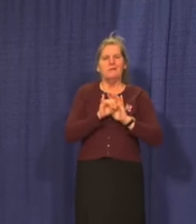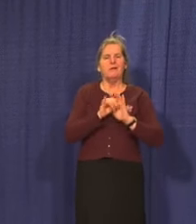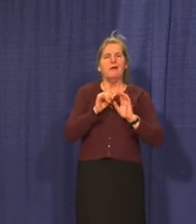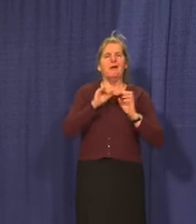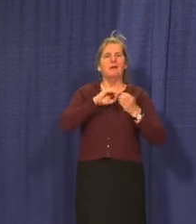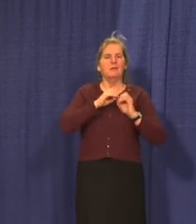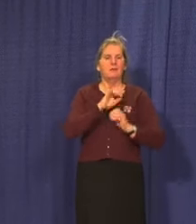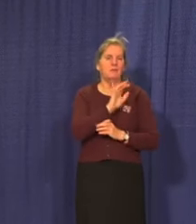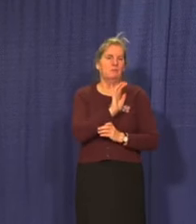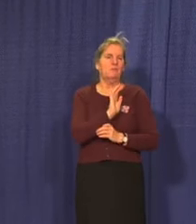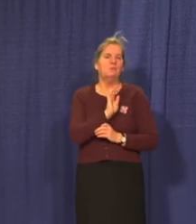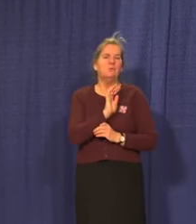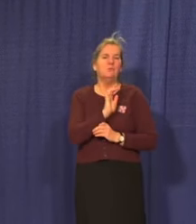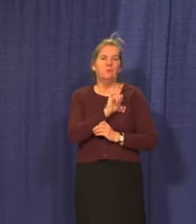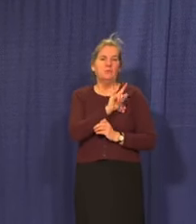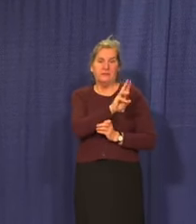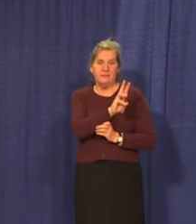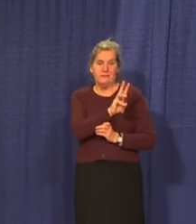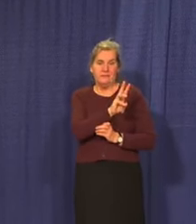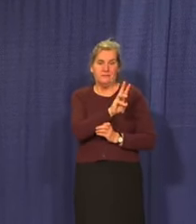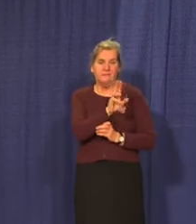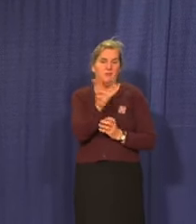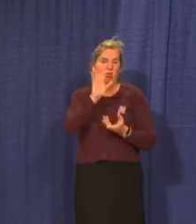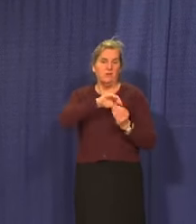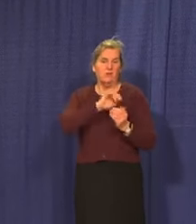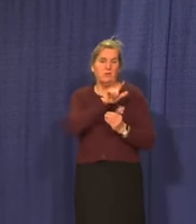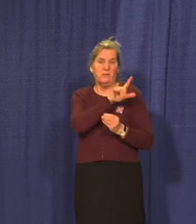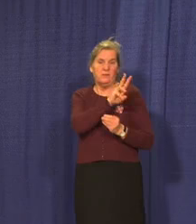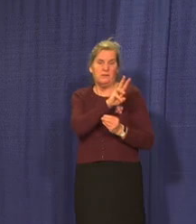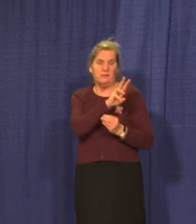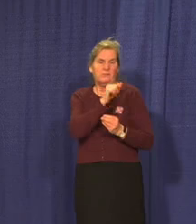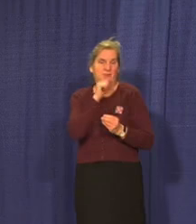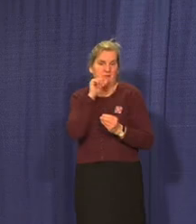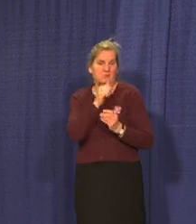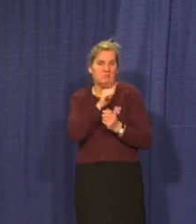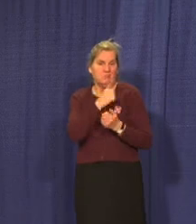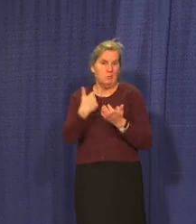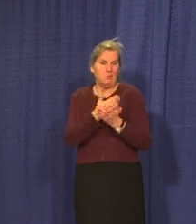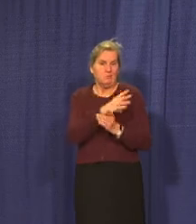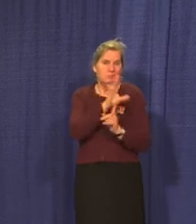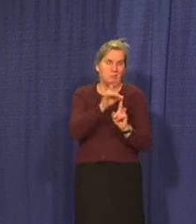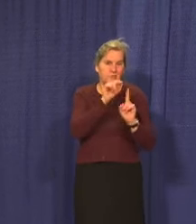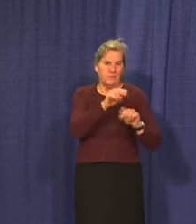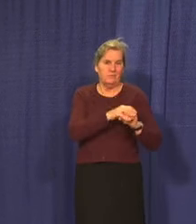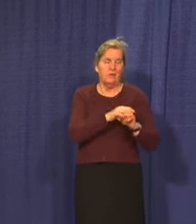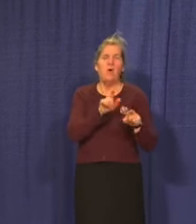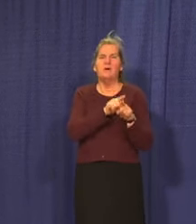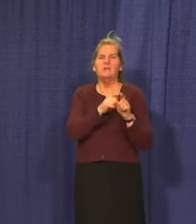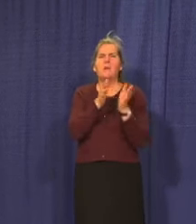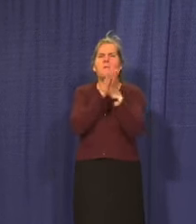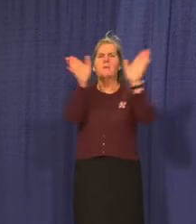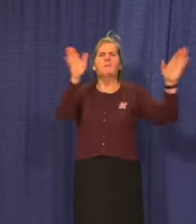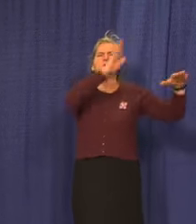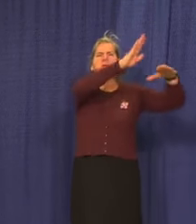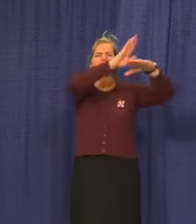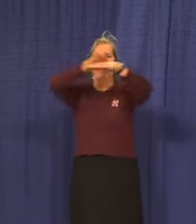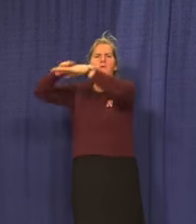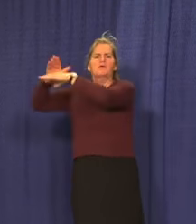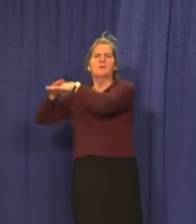CASE COUNT TO 26. WE ALSO ISSUED A PUBLIC NOTIFICATION FOR VARIOUS LOCATIONS IN WHITEHORSE IN THE